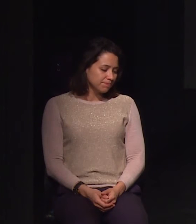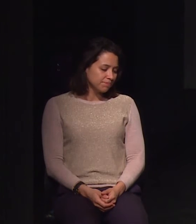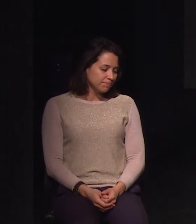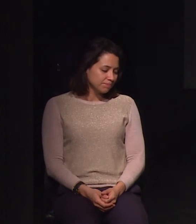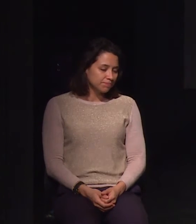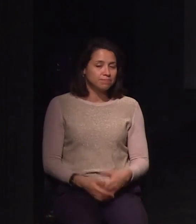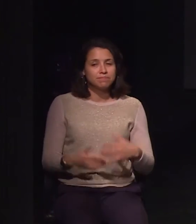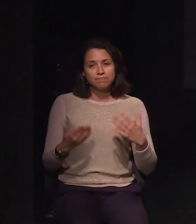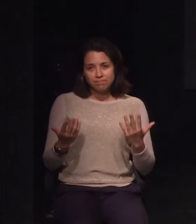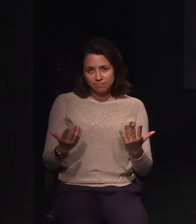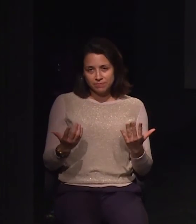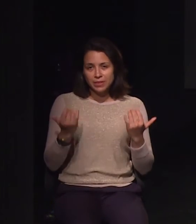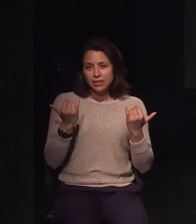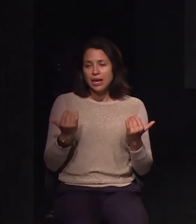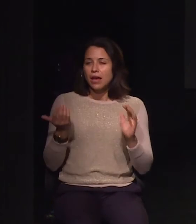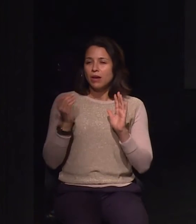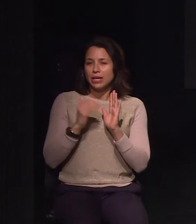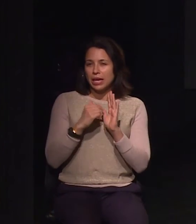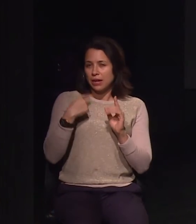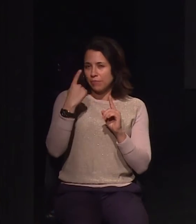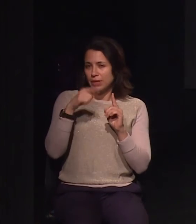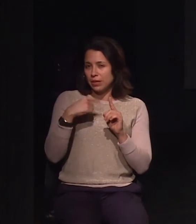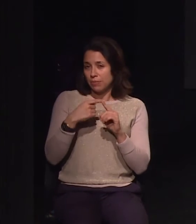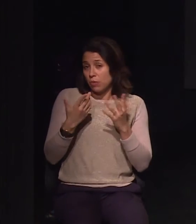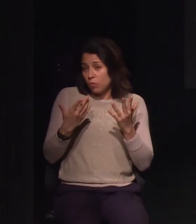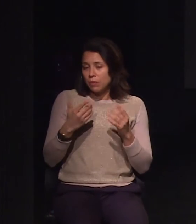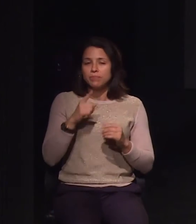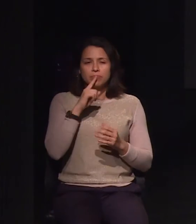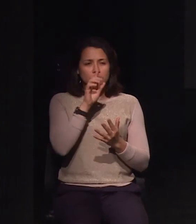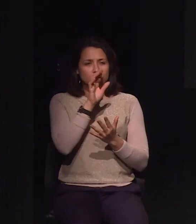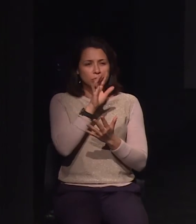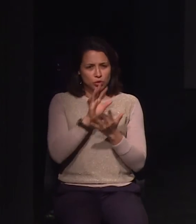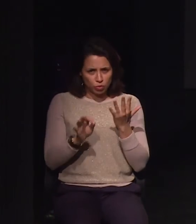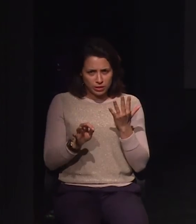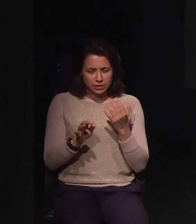And we’ve heard about space and I think there’s going to be a more specific conversation